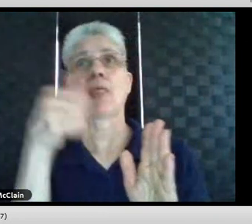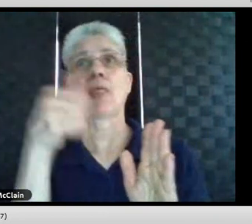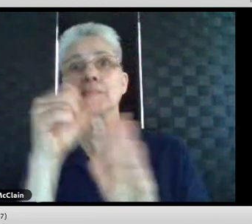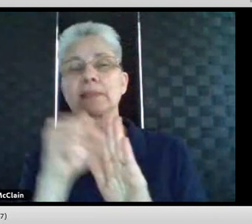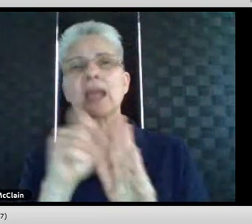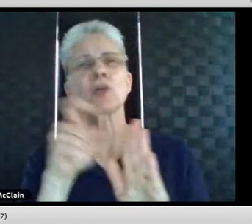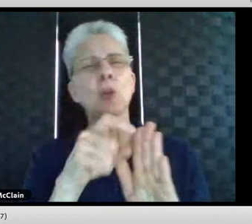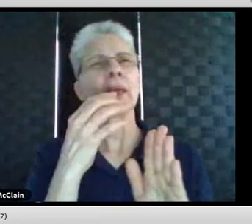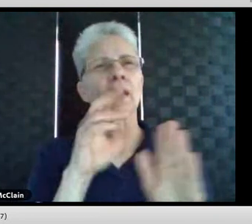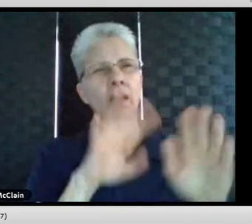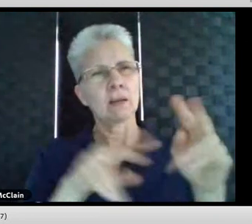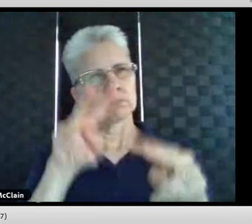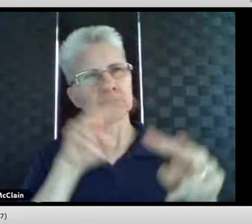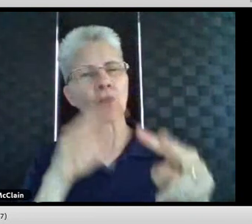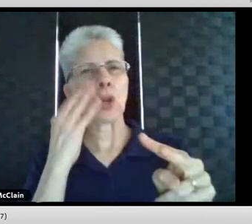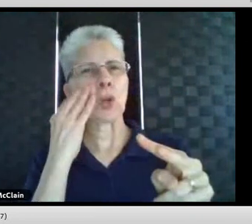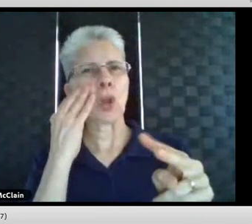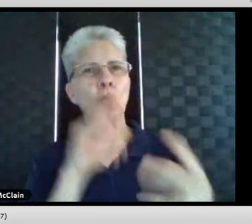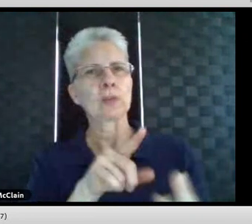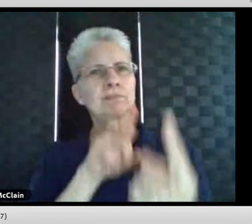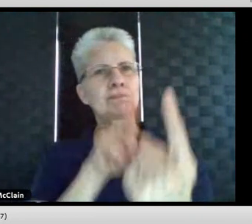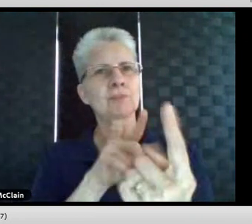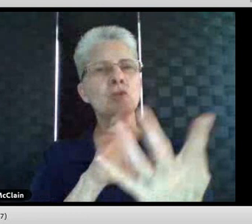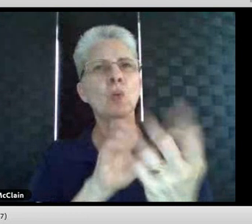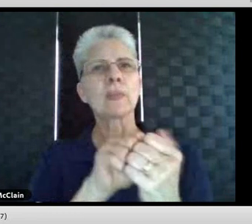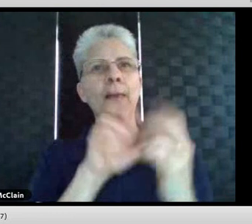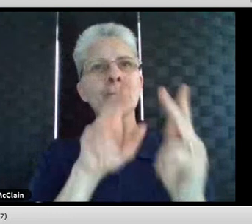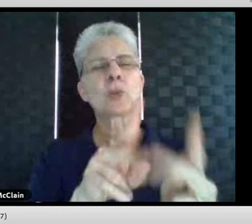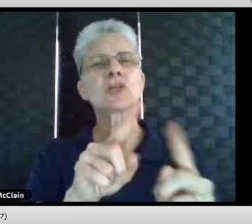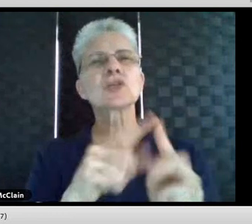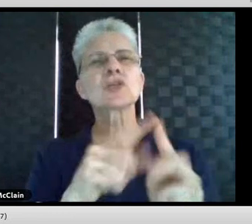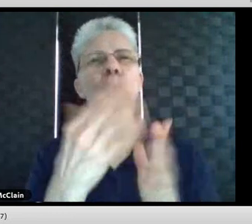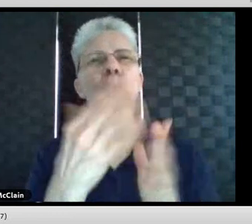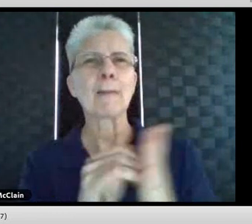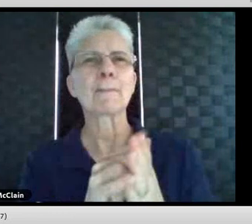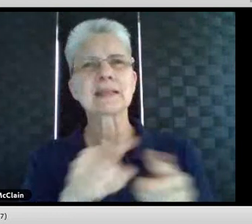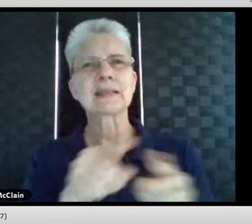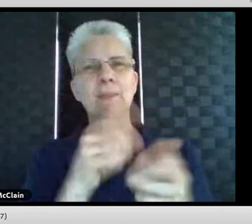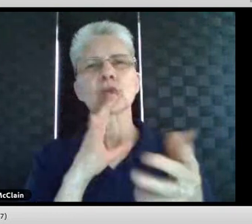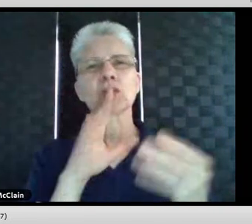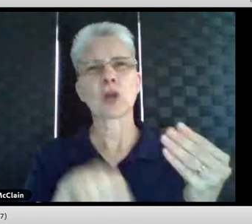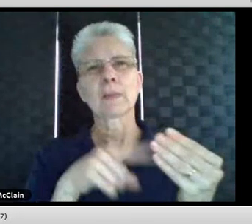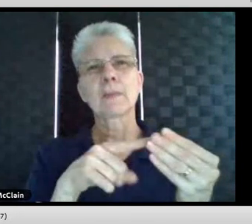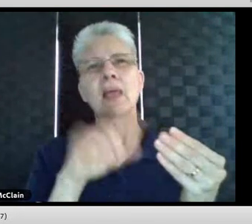when that person is in front of you. Again, so some of the same things that we've already talked about.